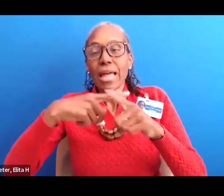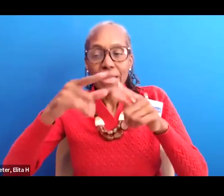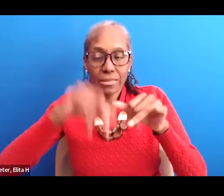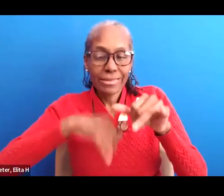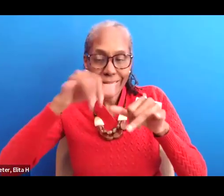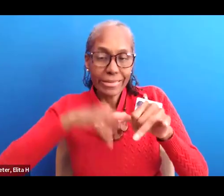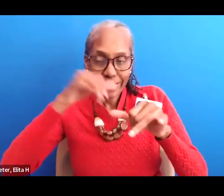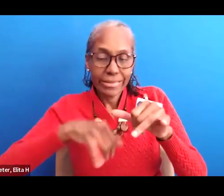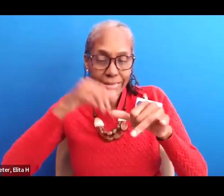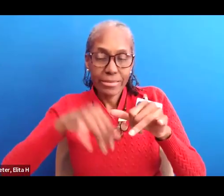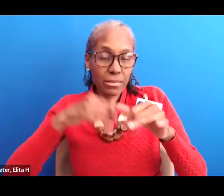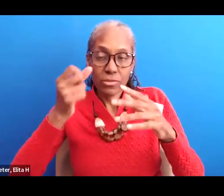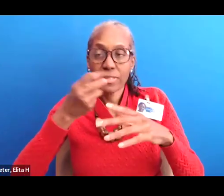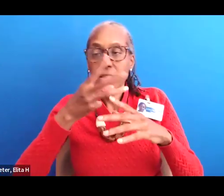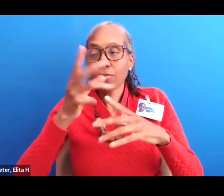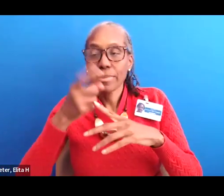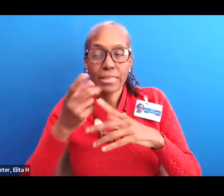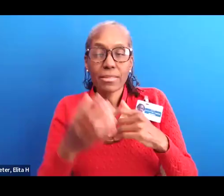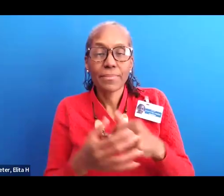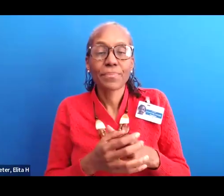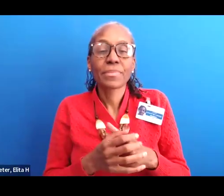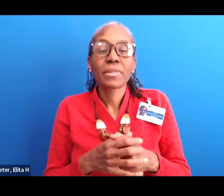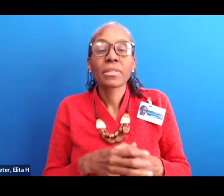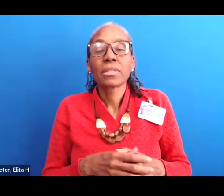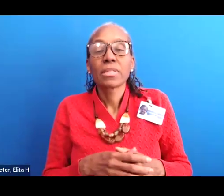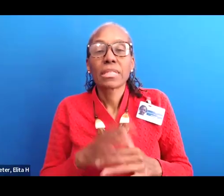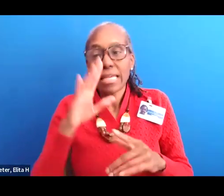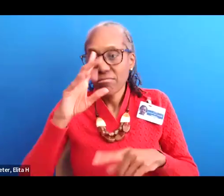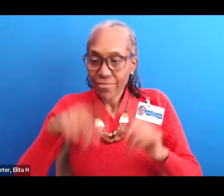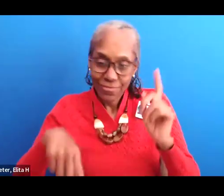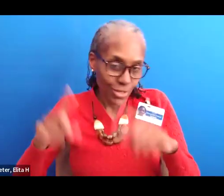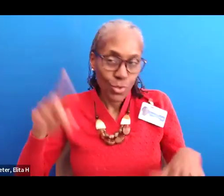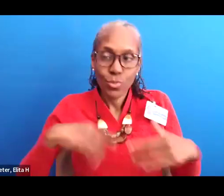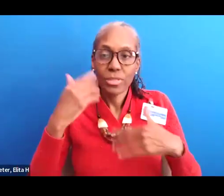in there for many minutes, and it's a process that's different